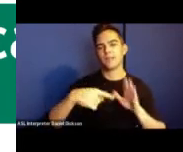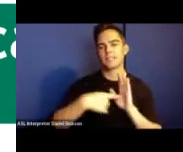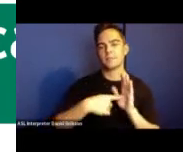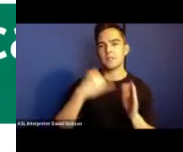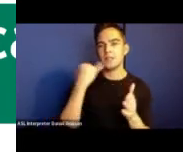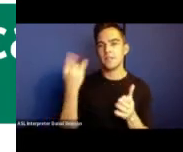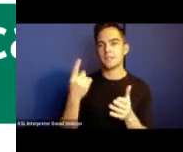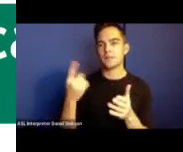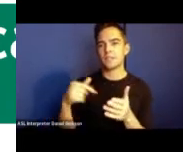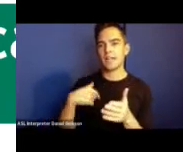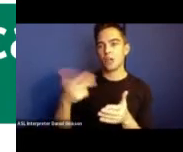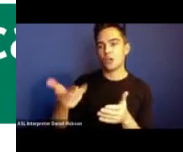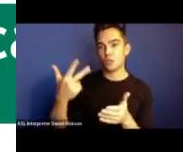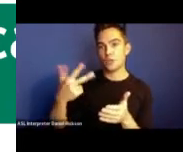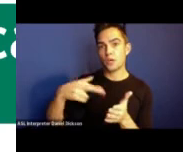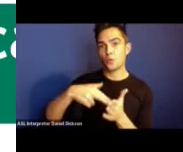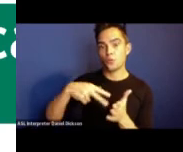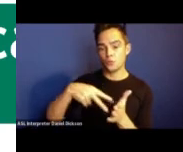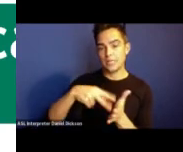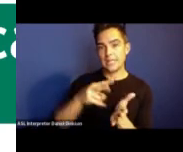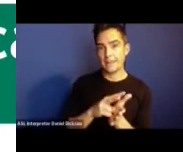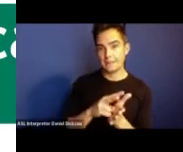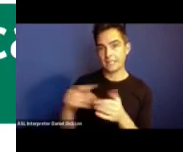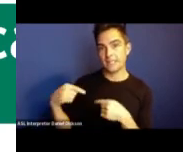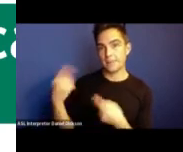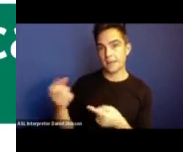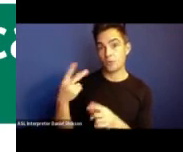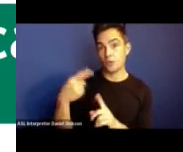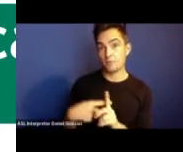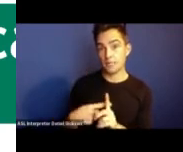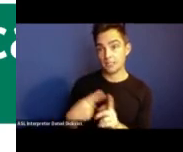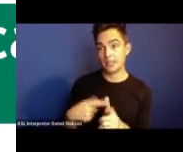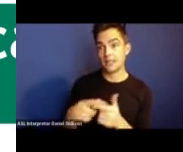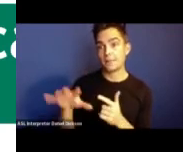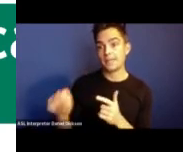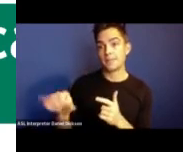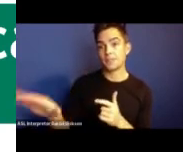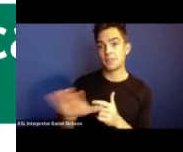relapses in the past 12 months, and I'm capturing their recovery, vital signs as I'm